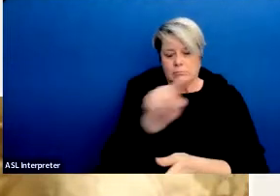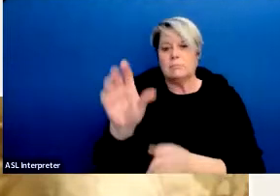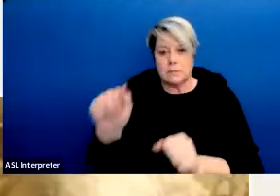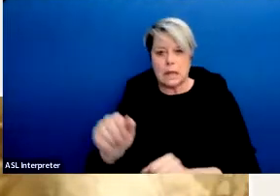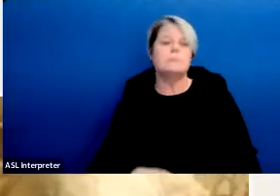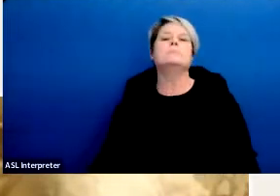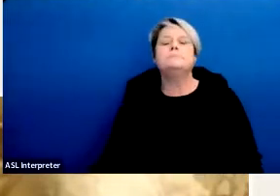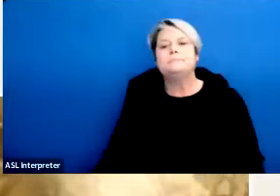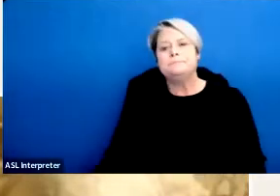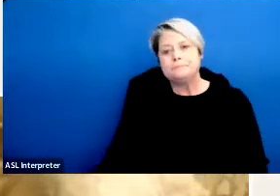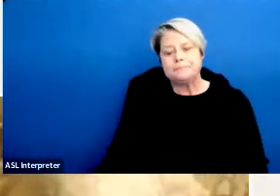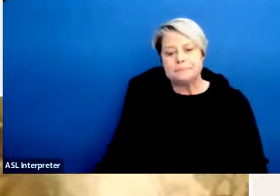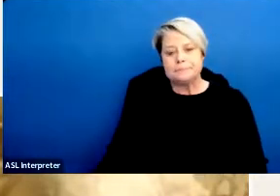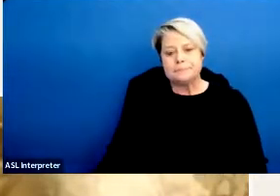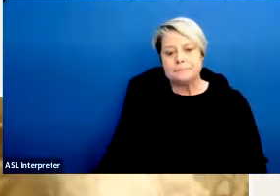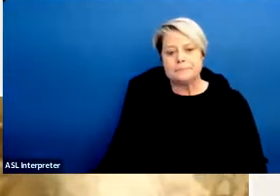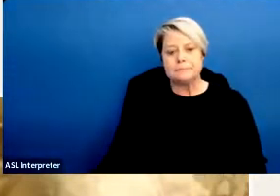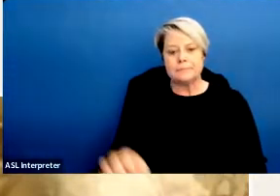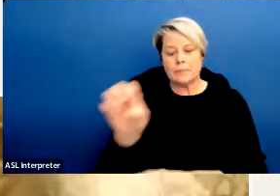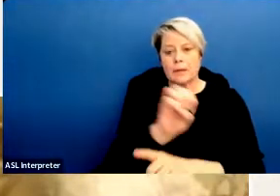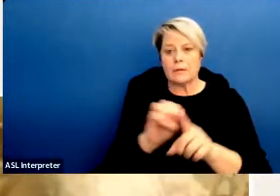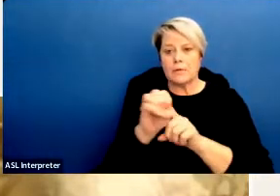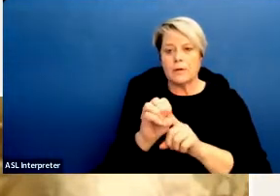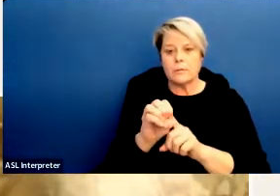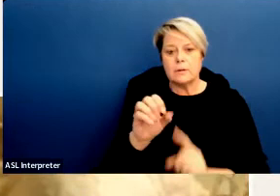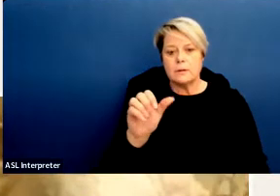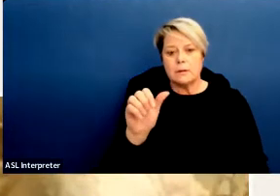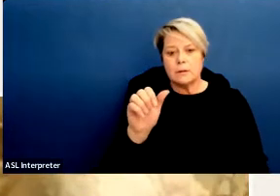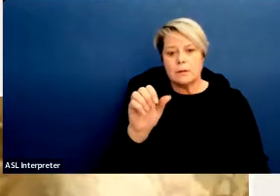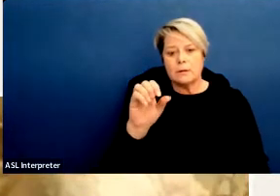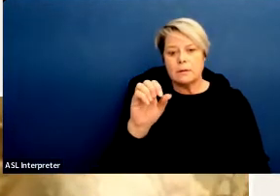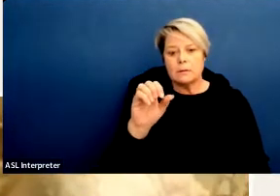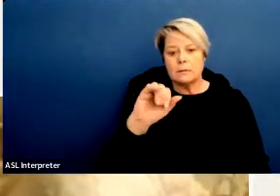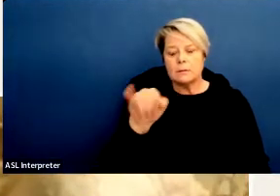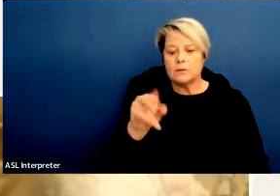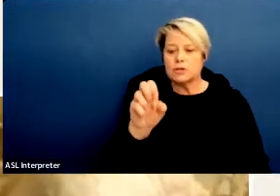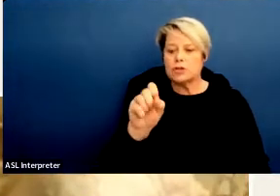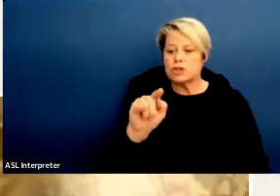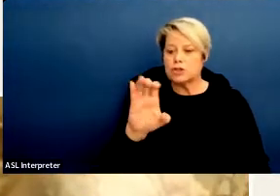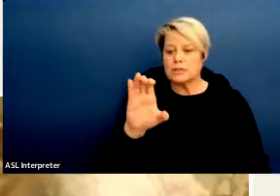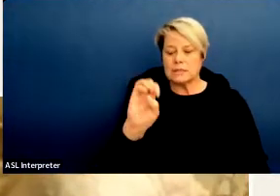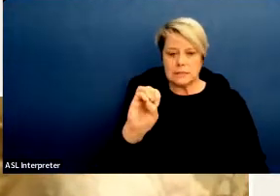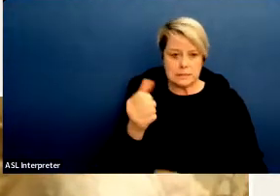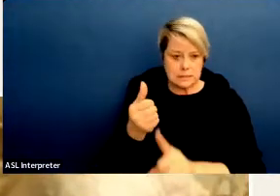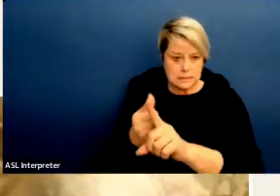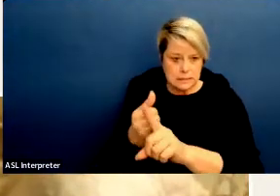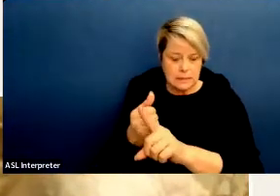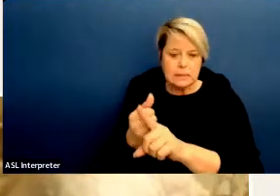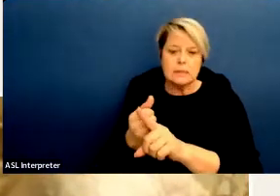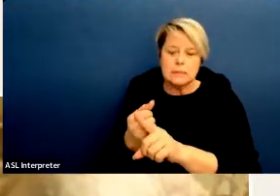question or direct you to somebody that would prove more PAO*US useful, perhaps. Environmental justice is another significant